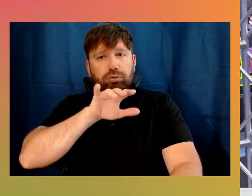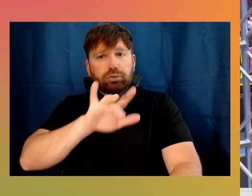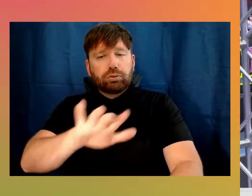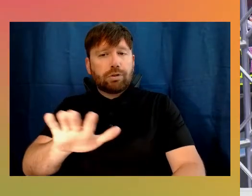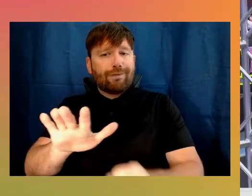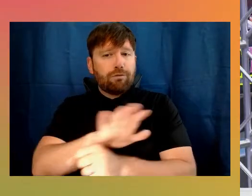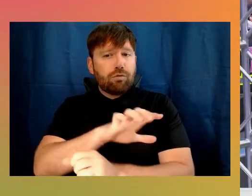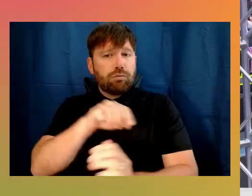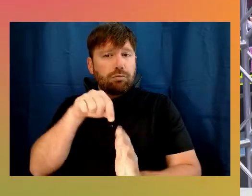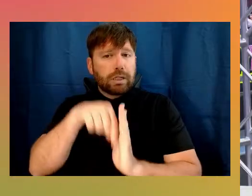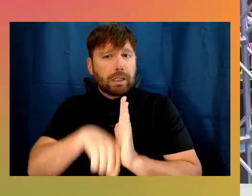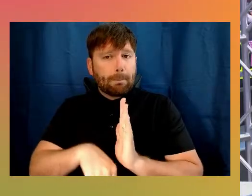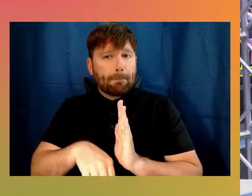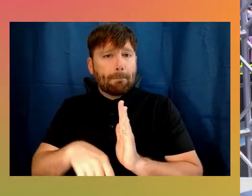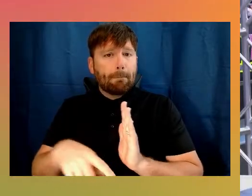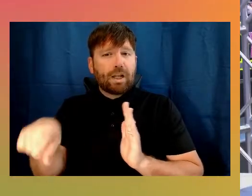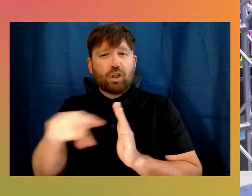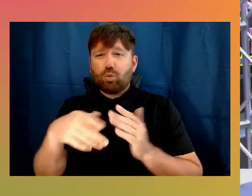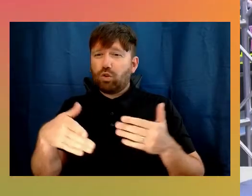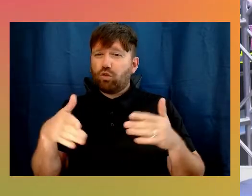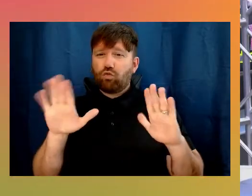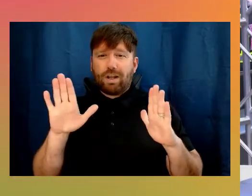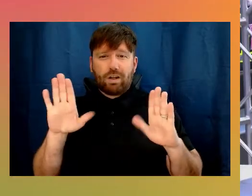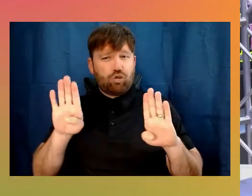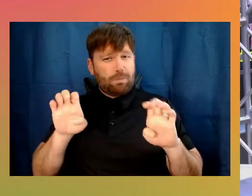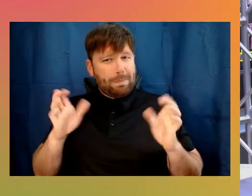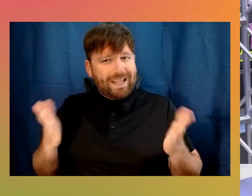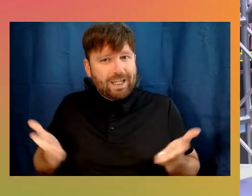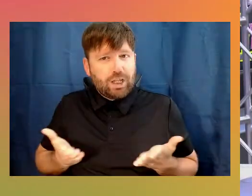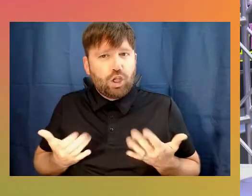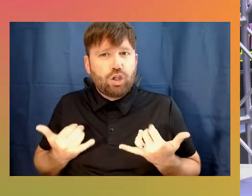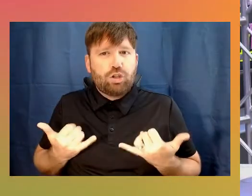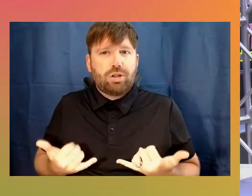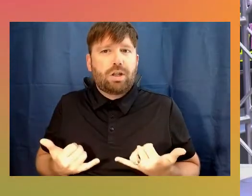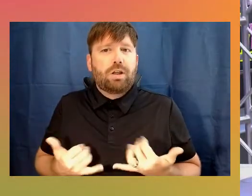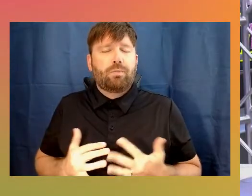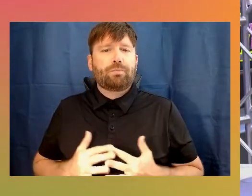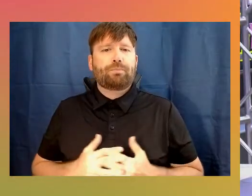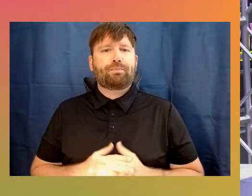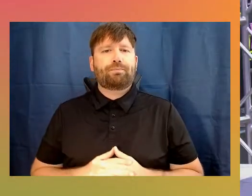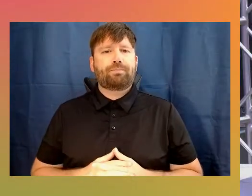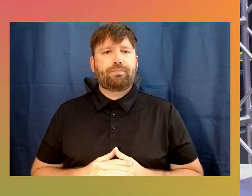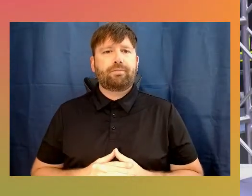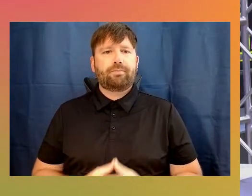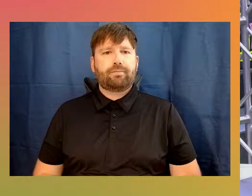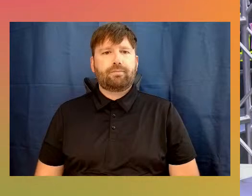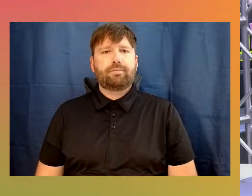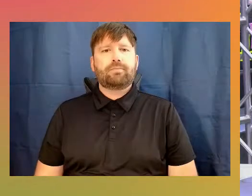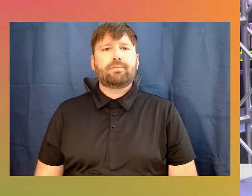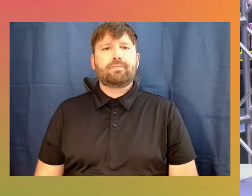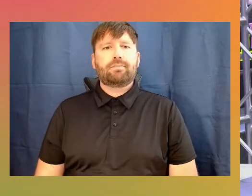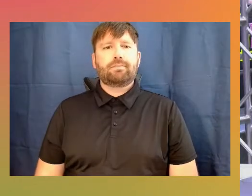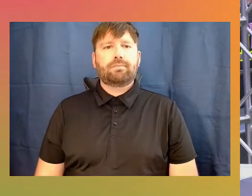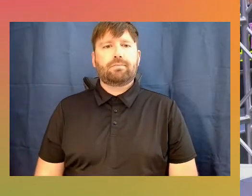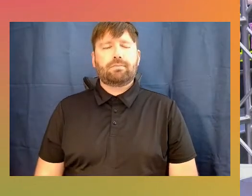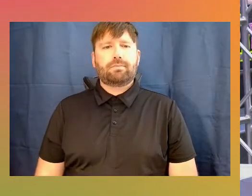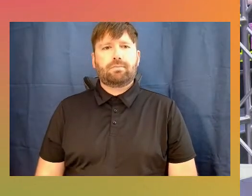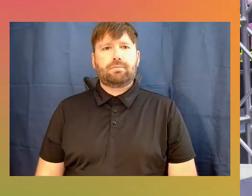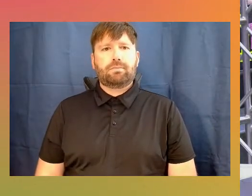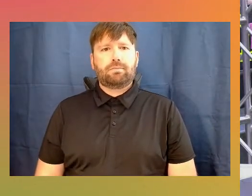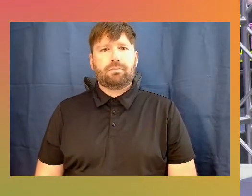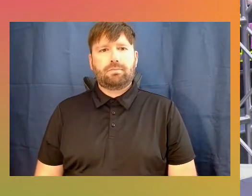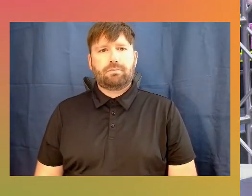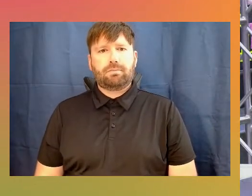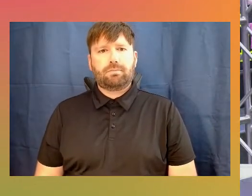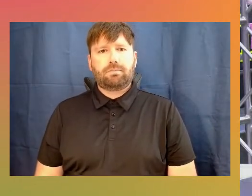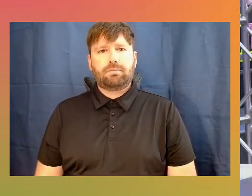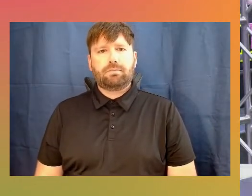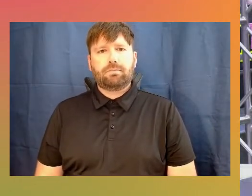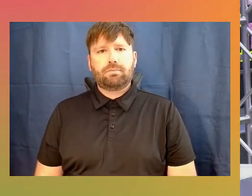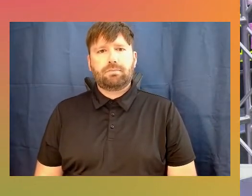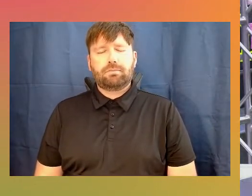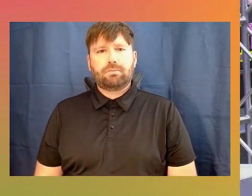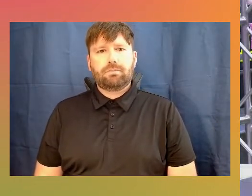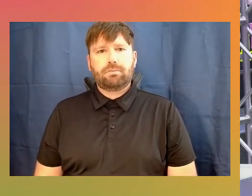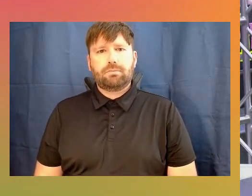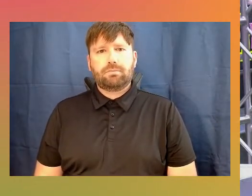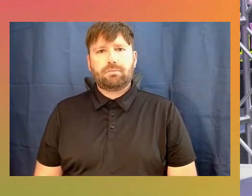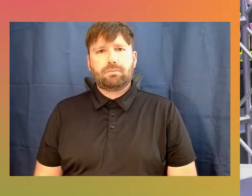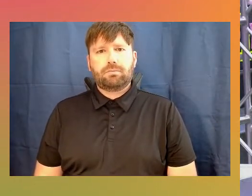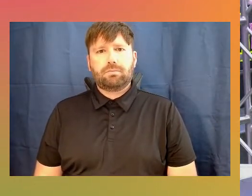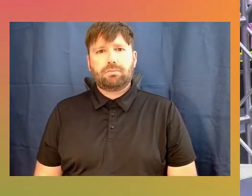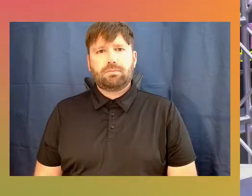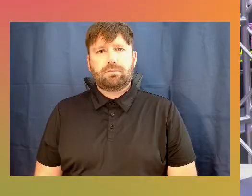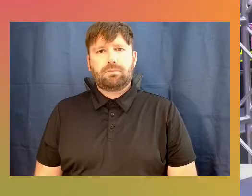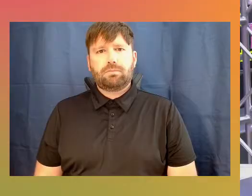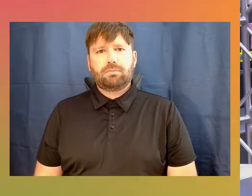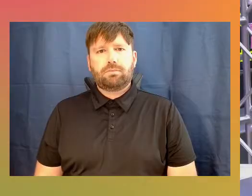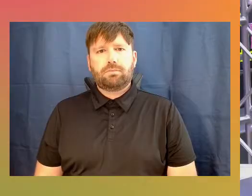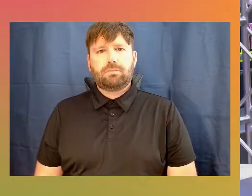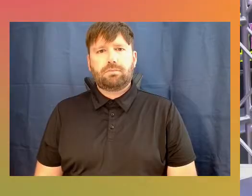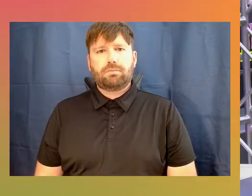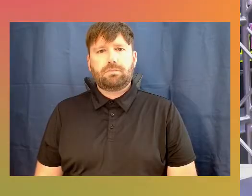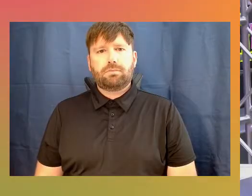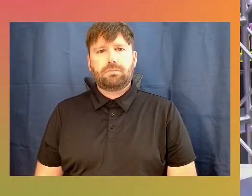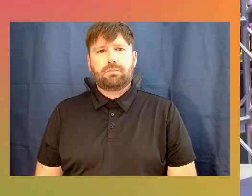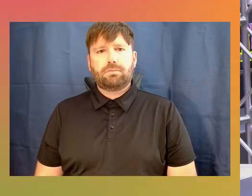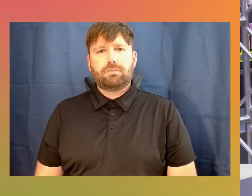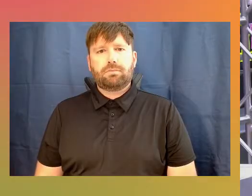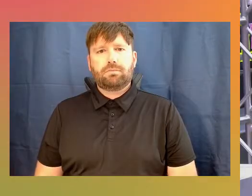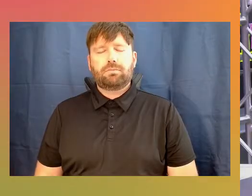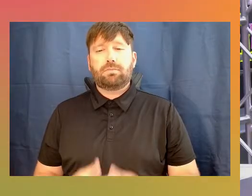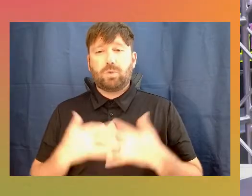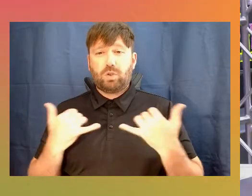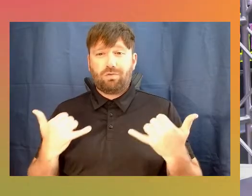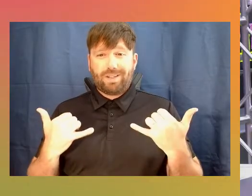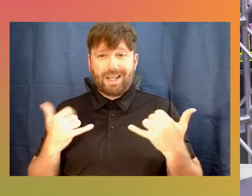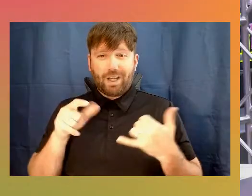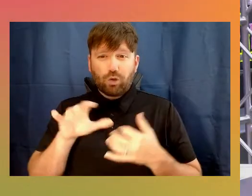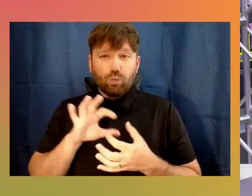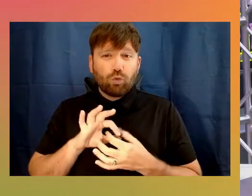CAN YOU SURRENDER AND BE HERE